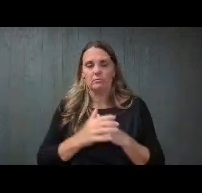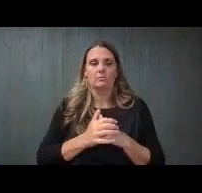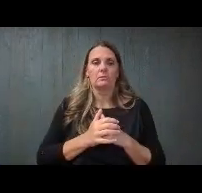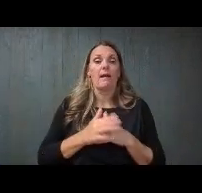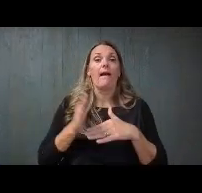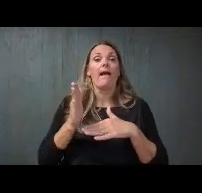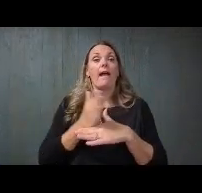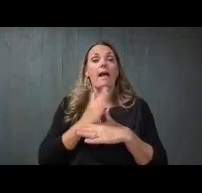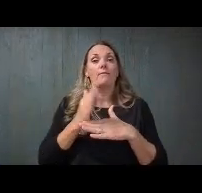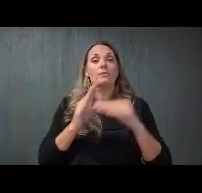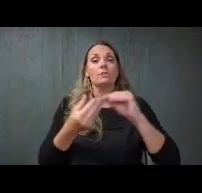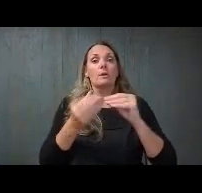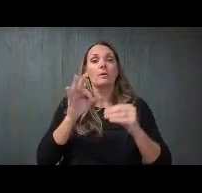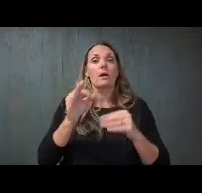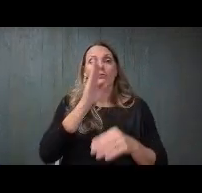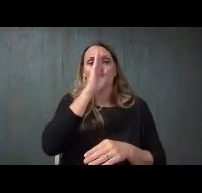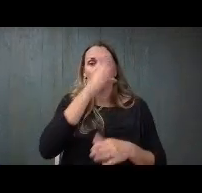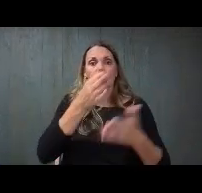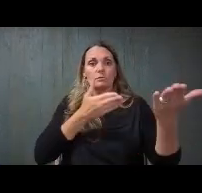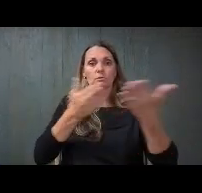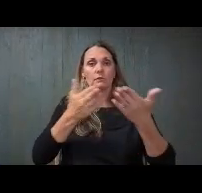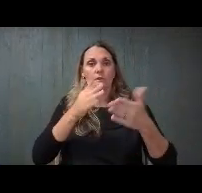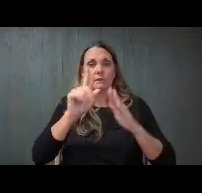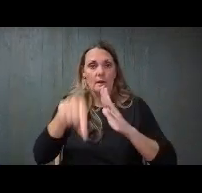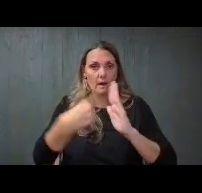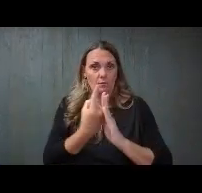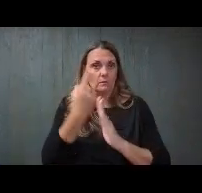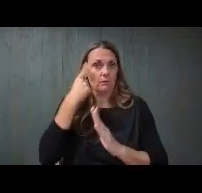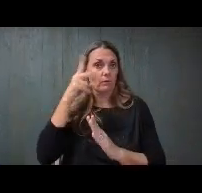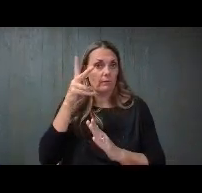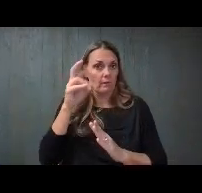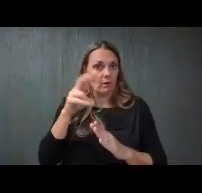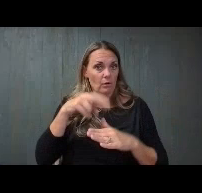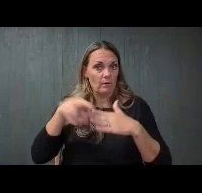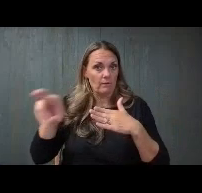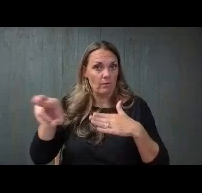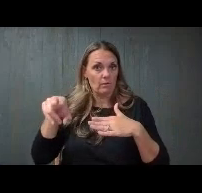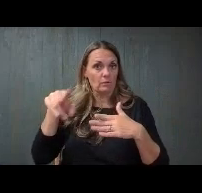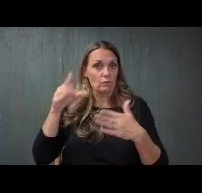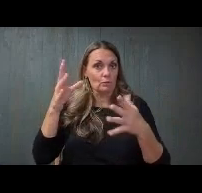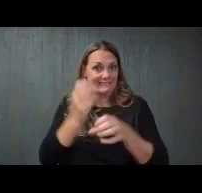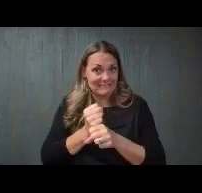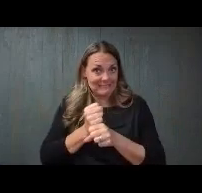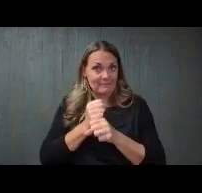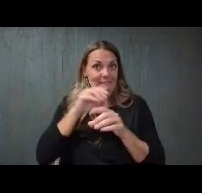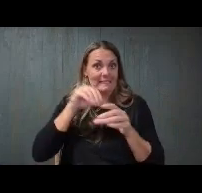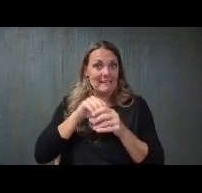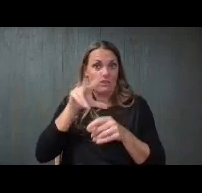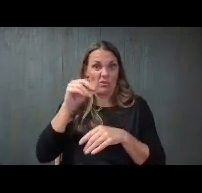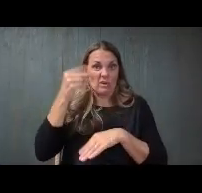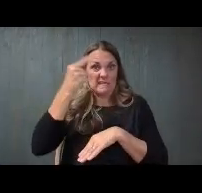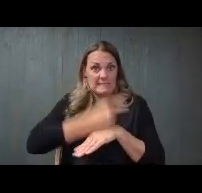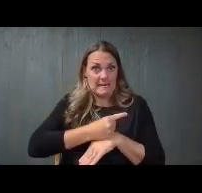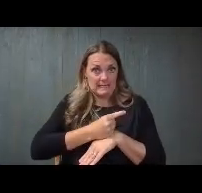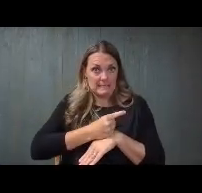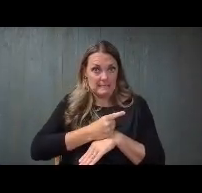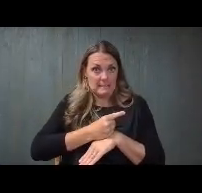number of direct service hours of the referral received within the first 30 days of being referred to the CRP.